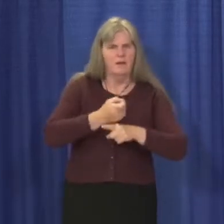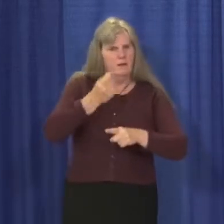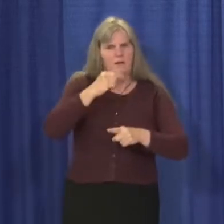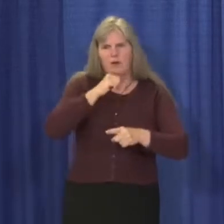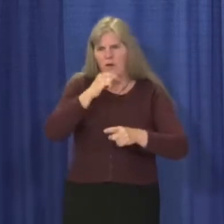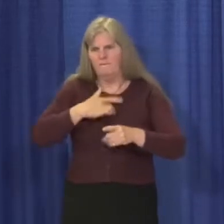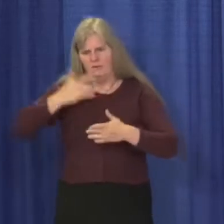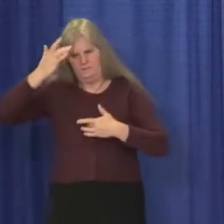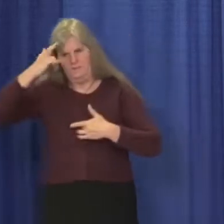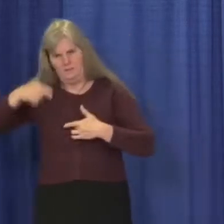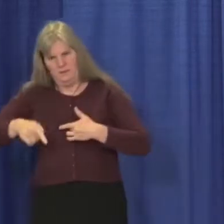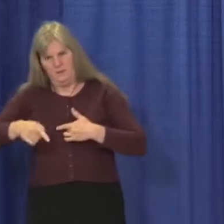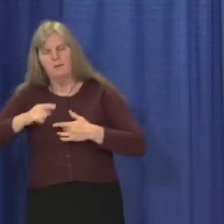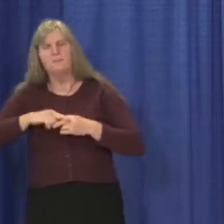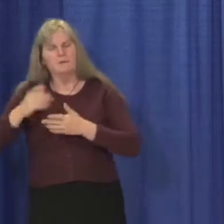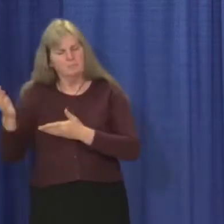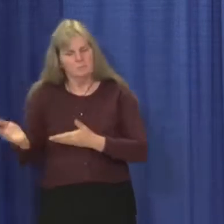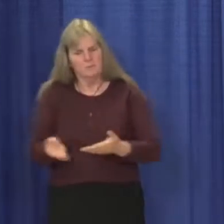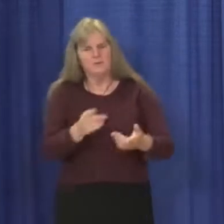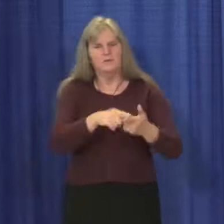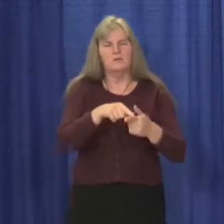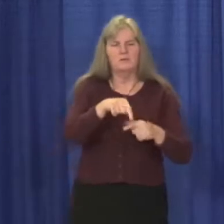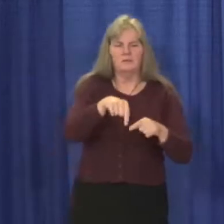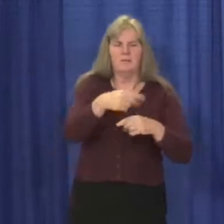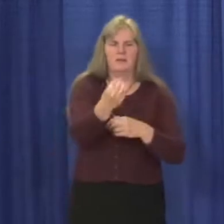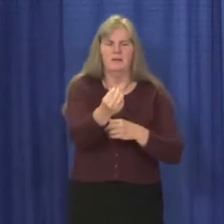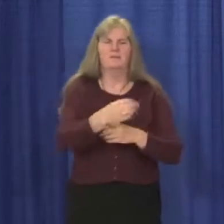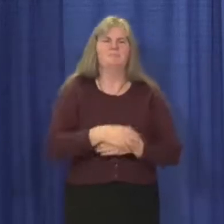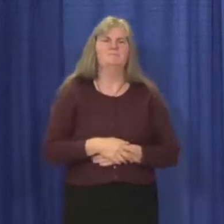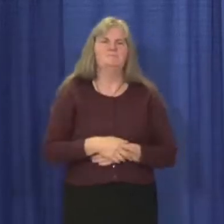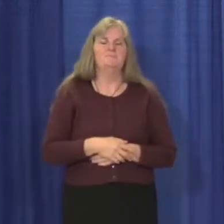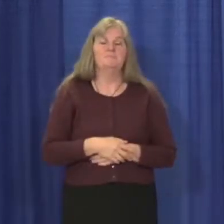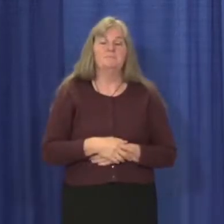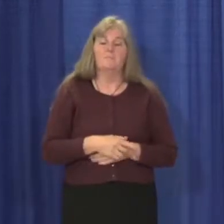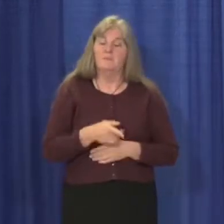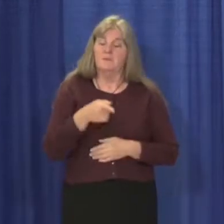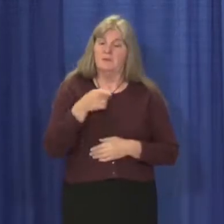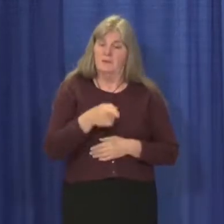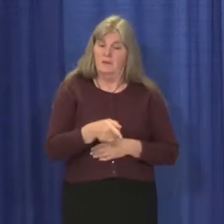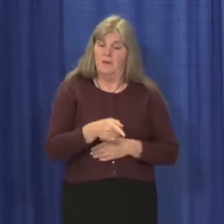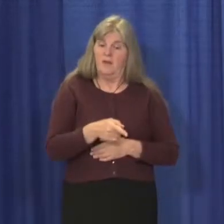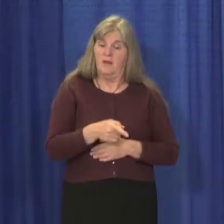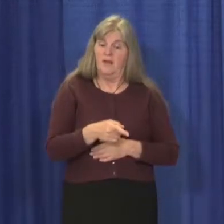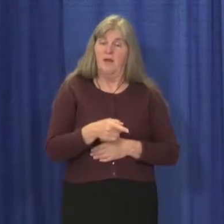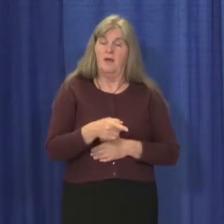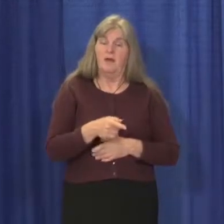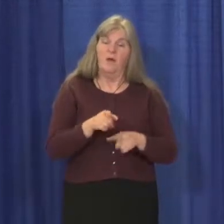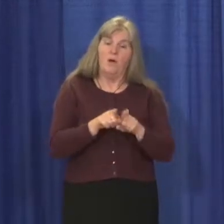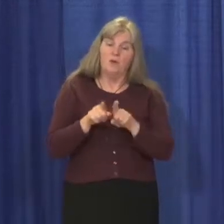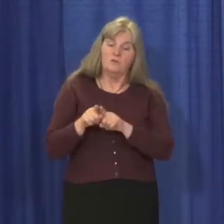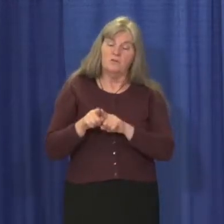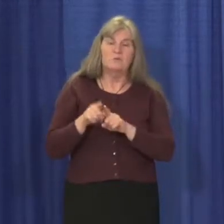daycare as of Monday. As children transition back we continue to ask all staff to